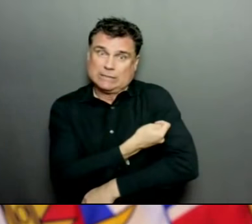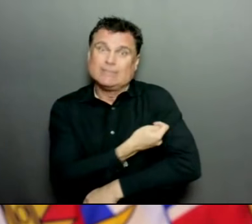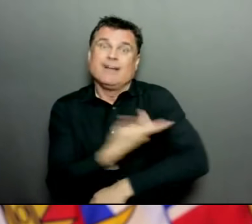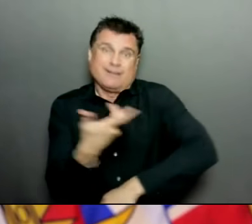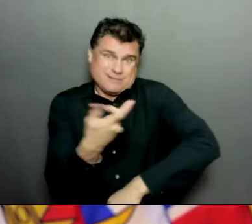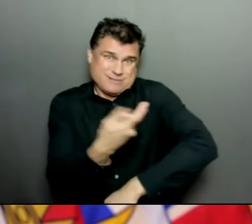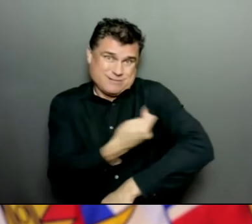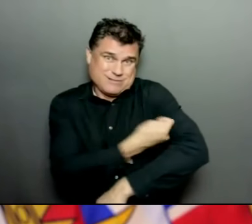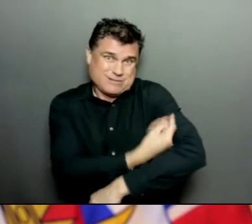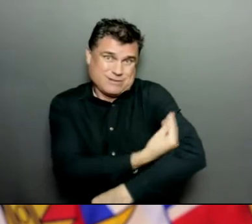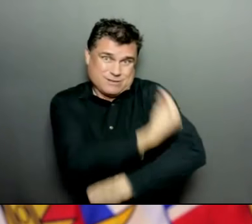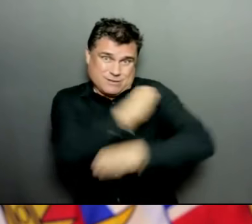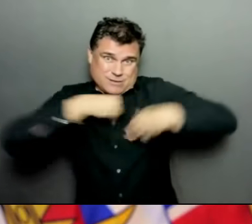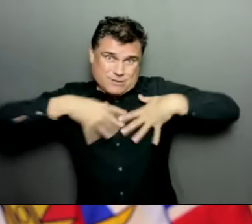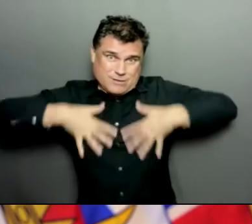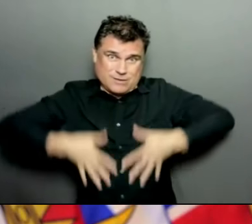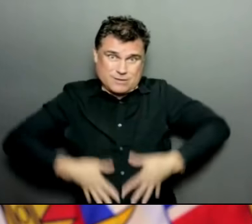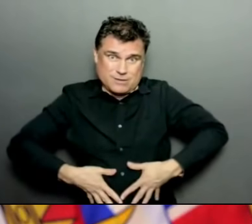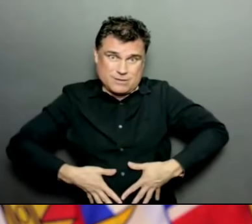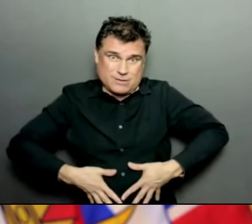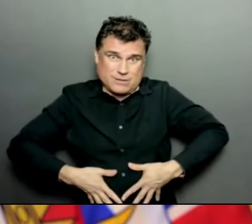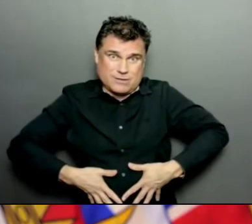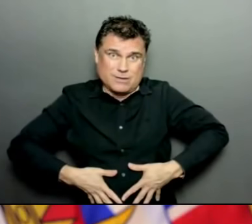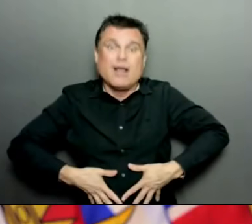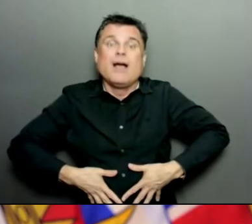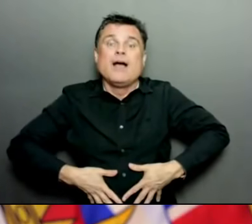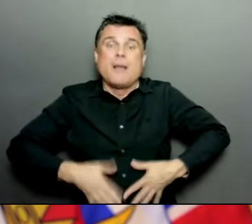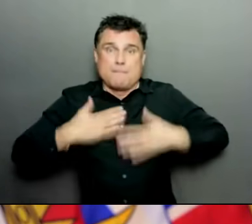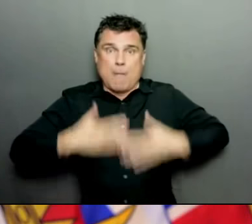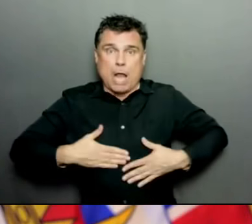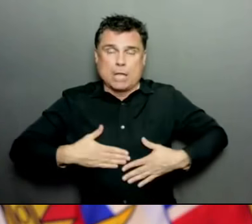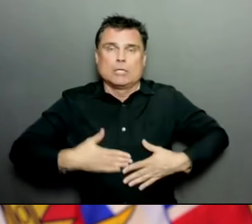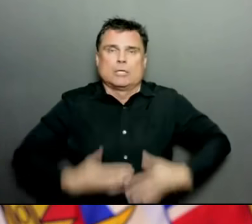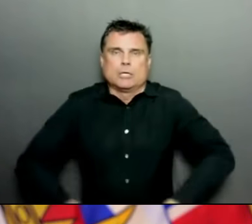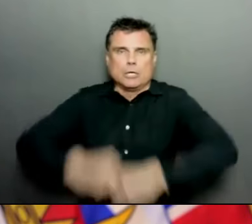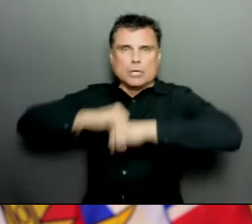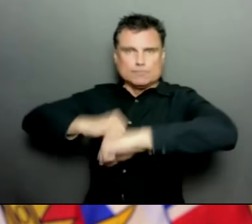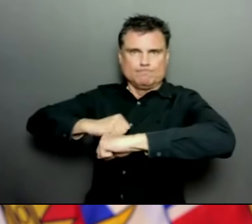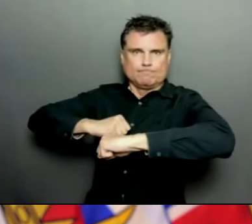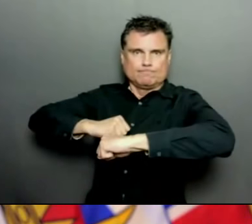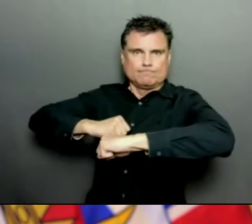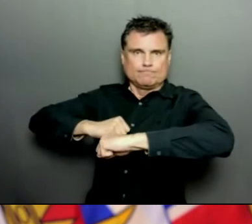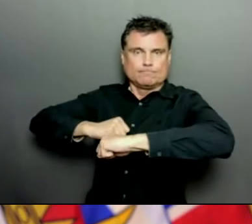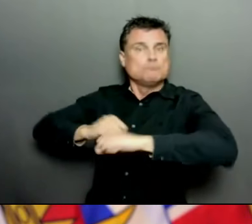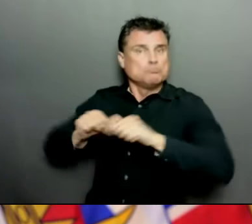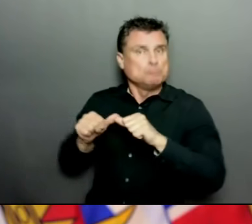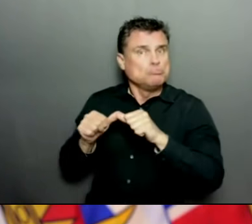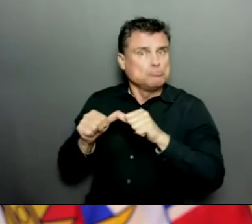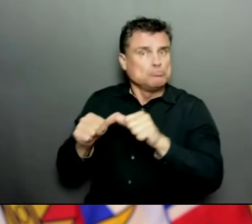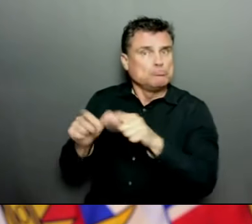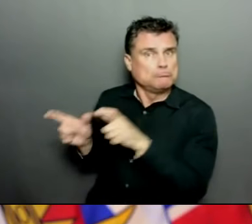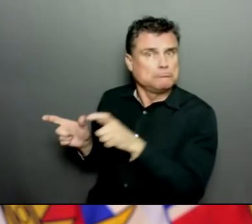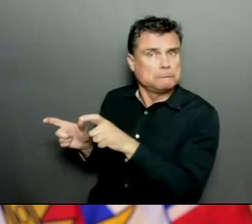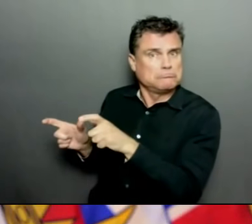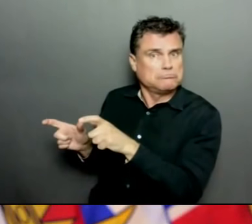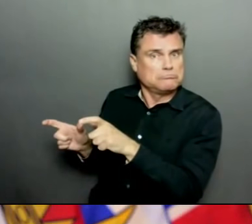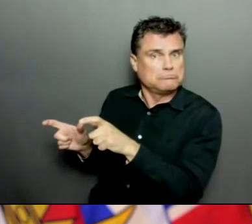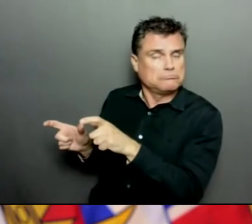we just don't know that yet because we have only had this virus and the genomic sequence known for about 11 months now.